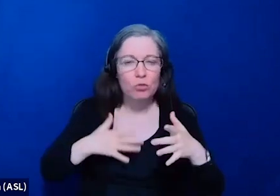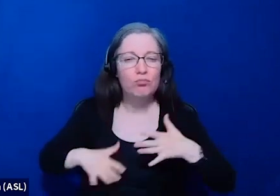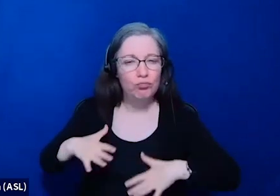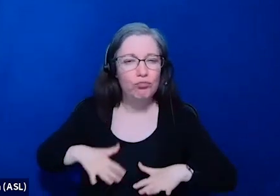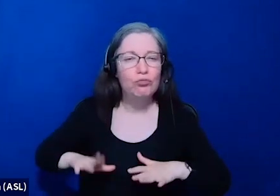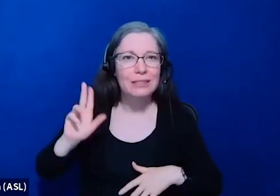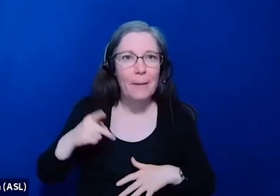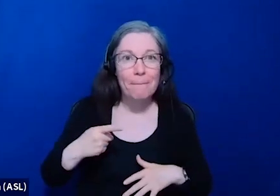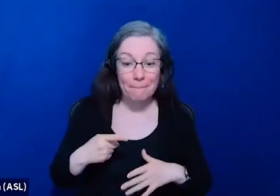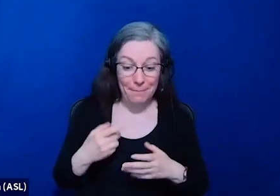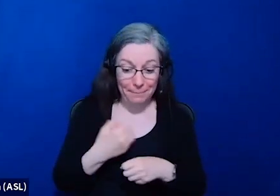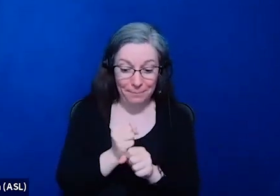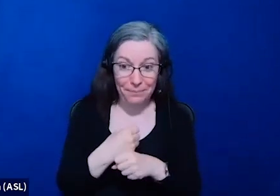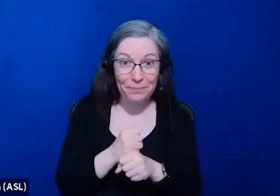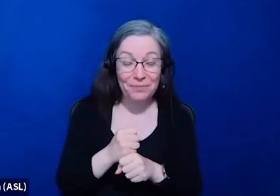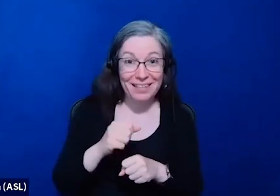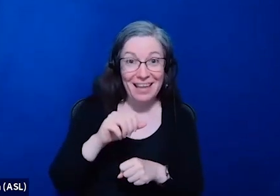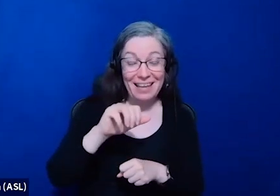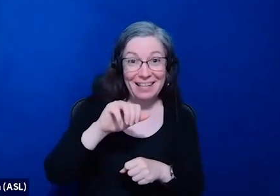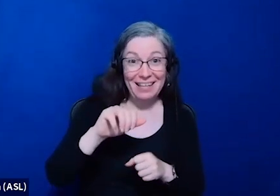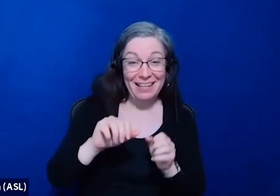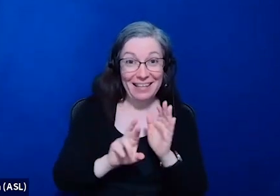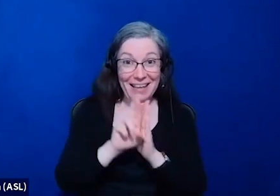clearly, homemade. I made it with my mom. The costume is blue.